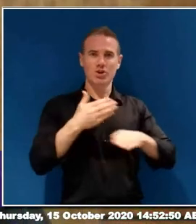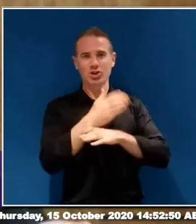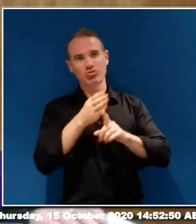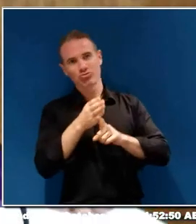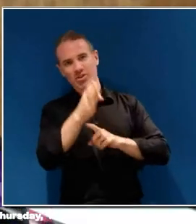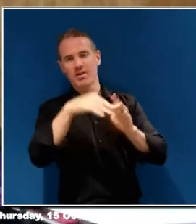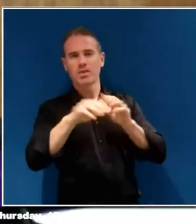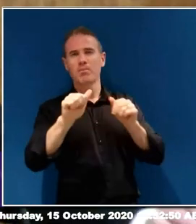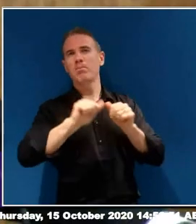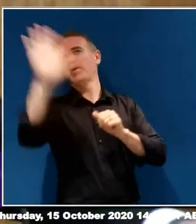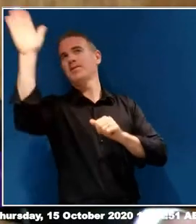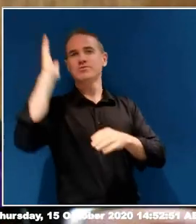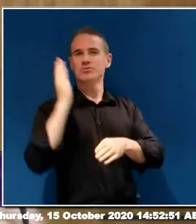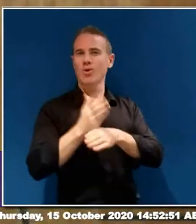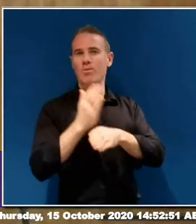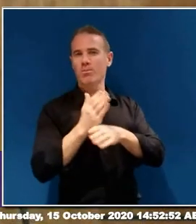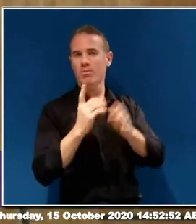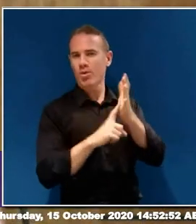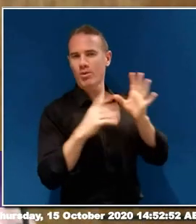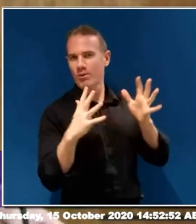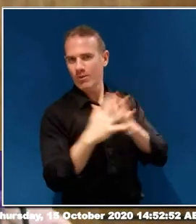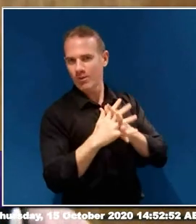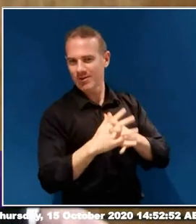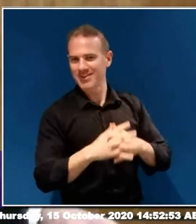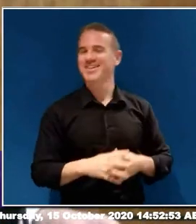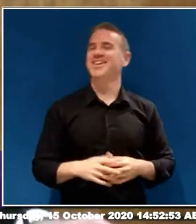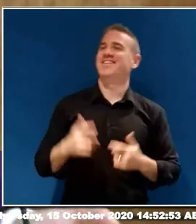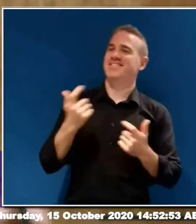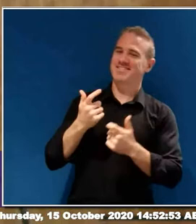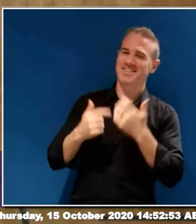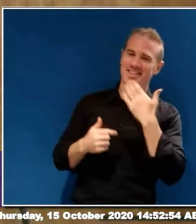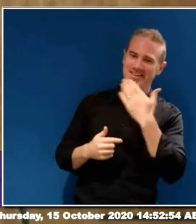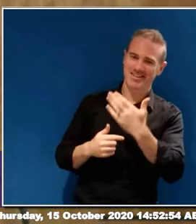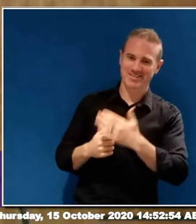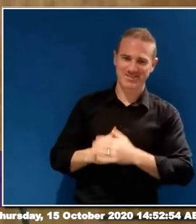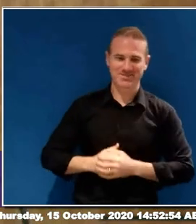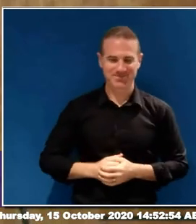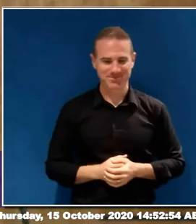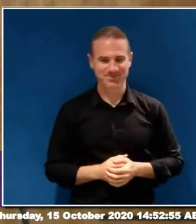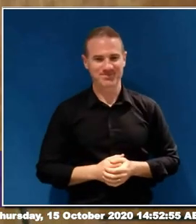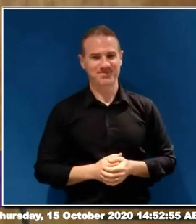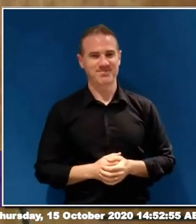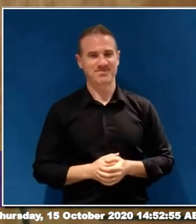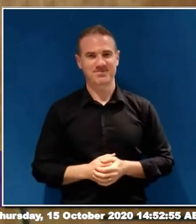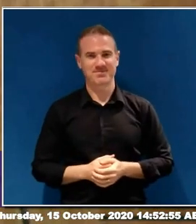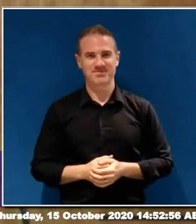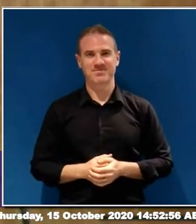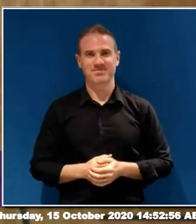Thank you very much. Thank you. No bias there.